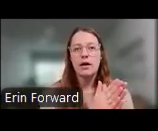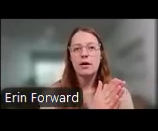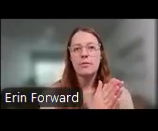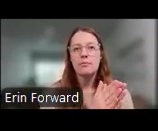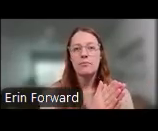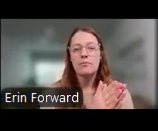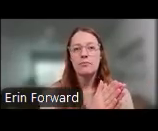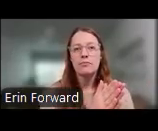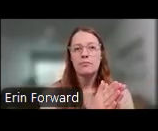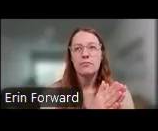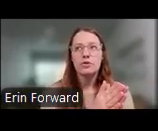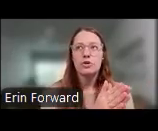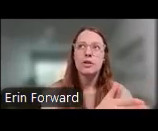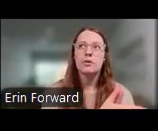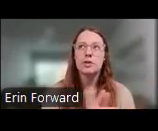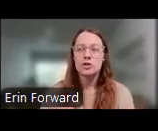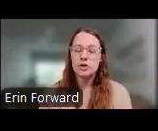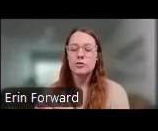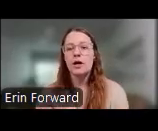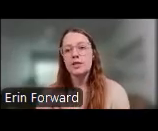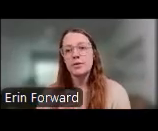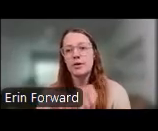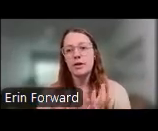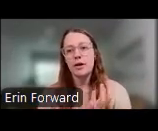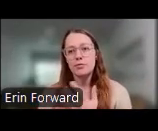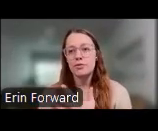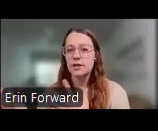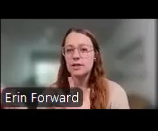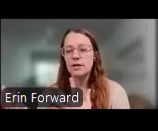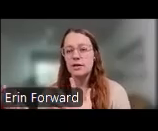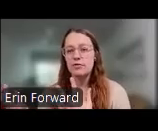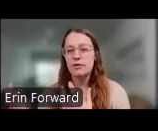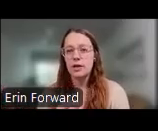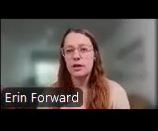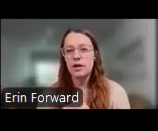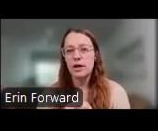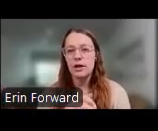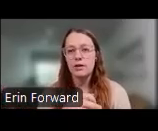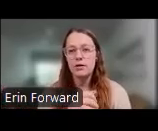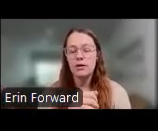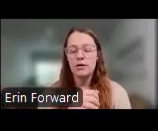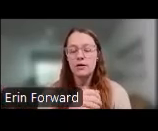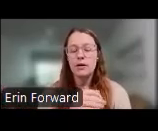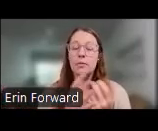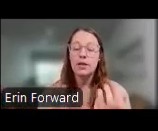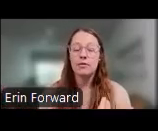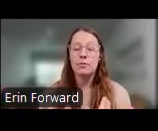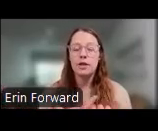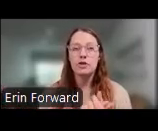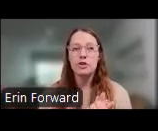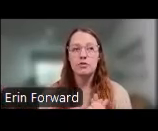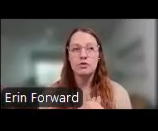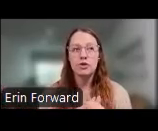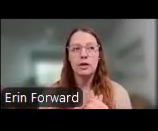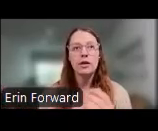children that were discharged from the hospital and helped facilitate their feeding and augmented communication, usually